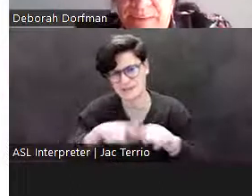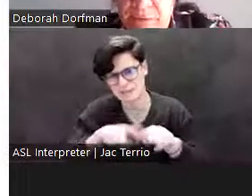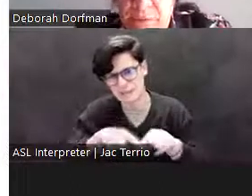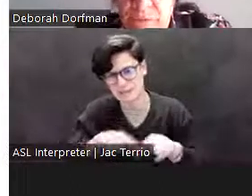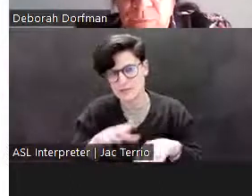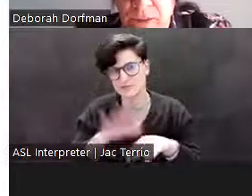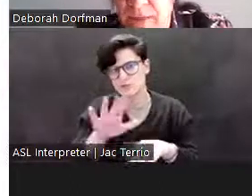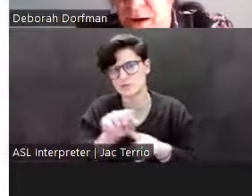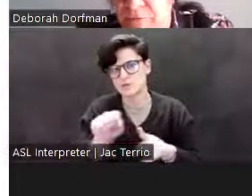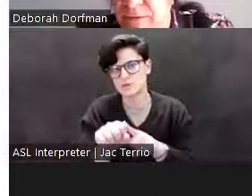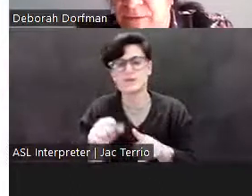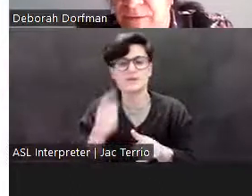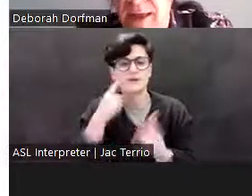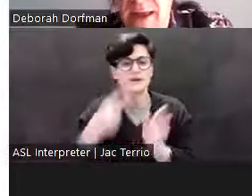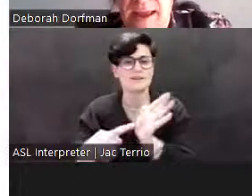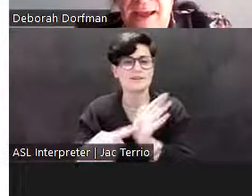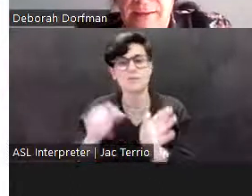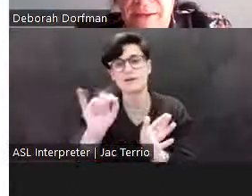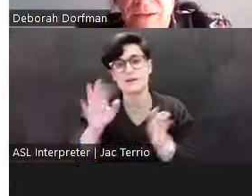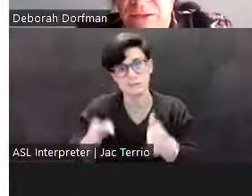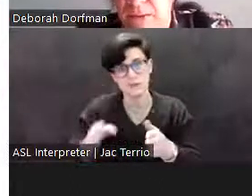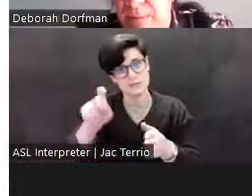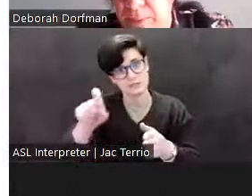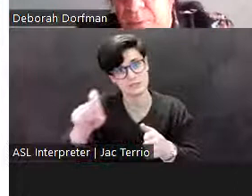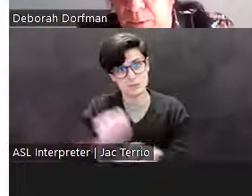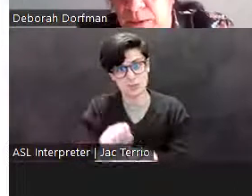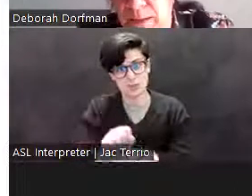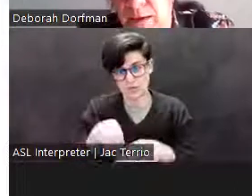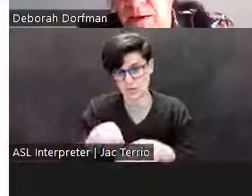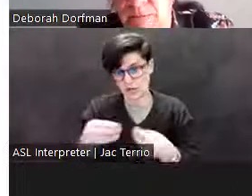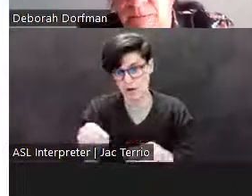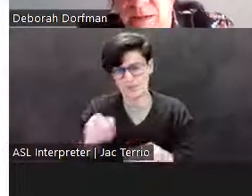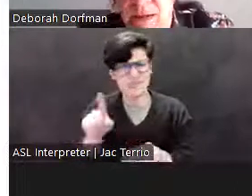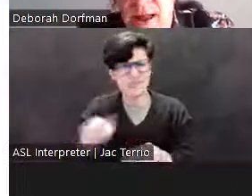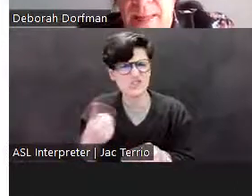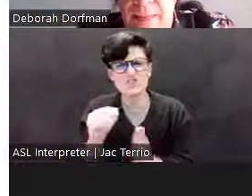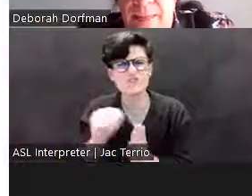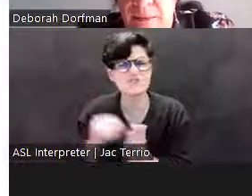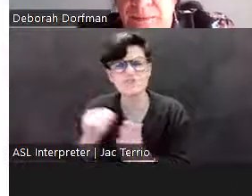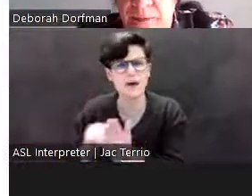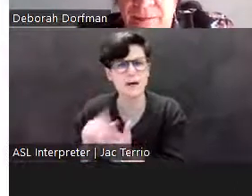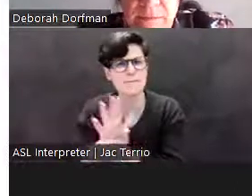to work in an office and they're just doing paperwork in the office, and the person needs